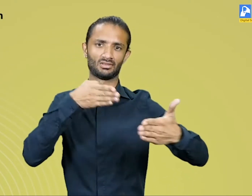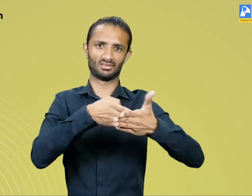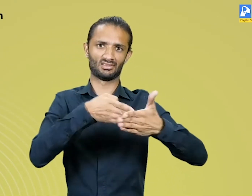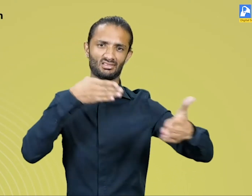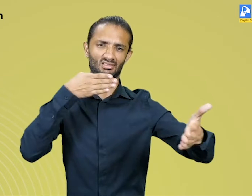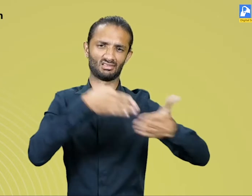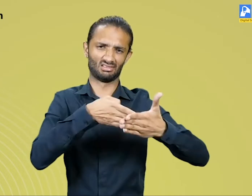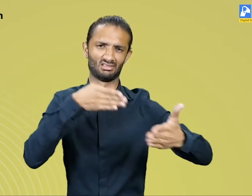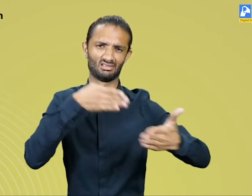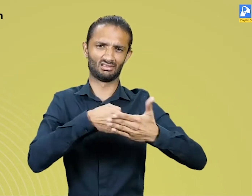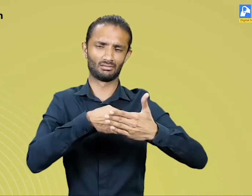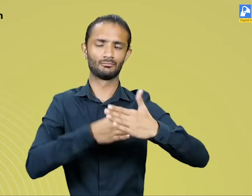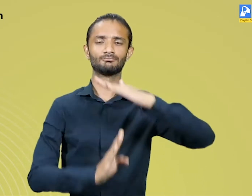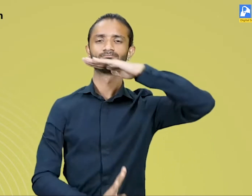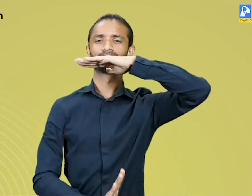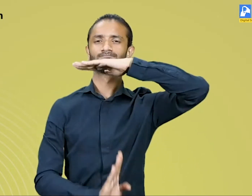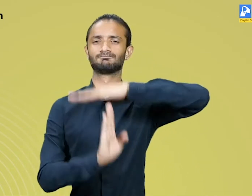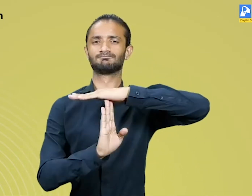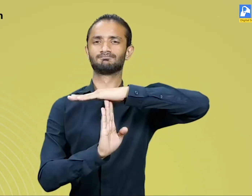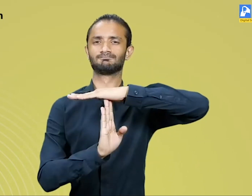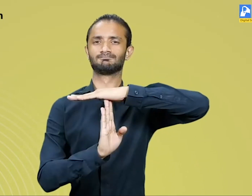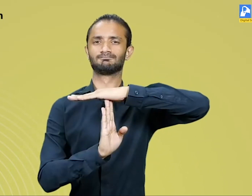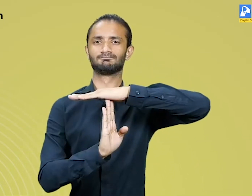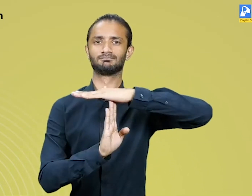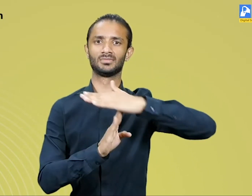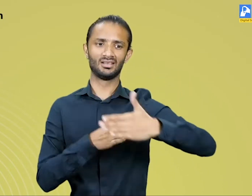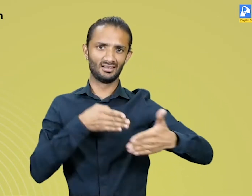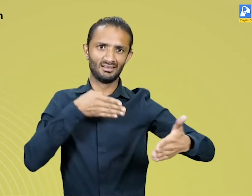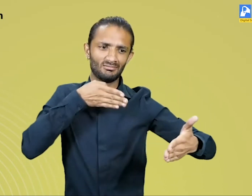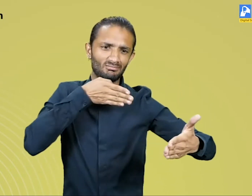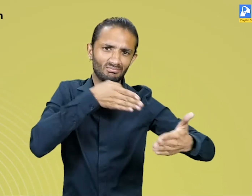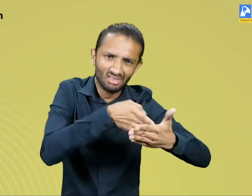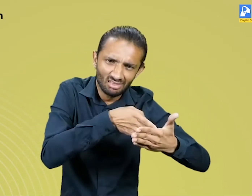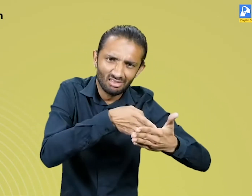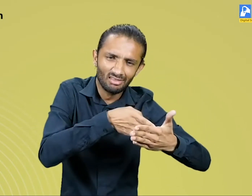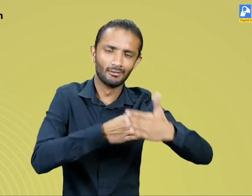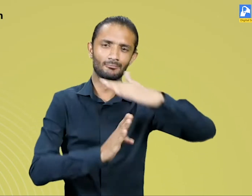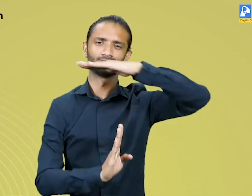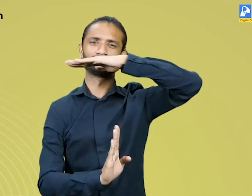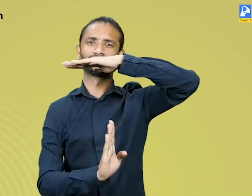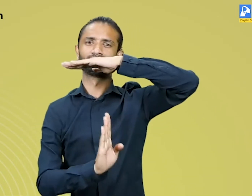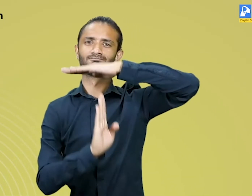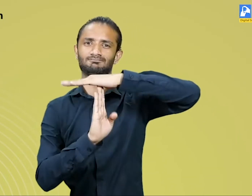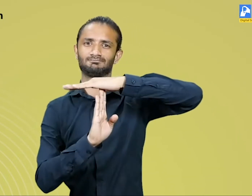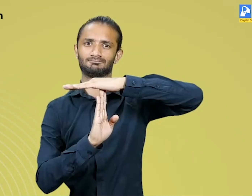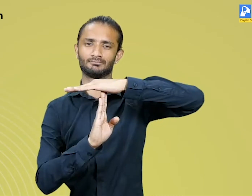But the orientation may change to describe the facing of the sign. Such as:- 'Barrier' and 'Break',